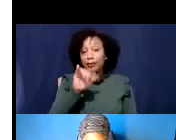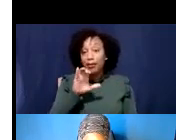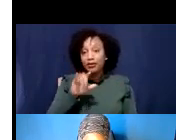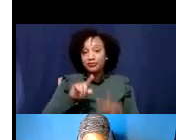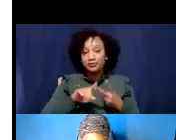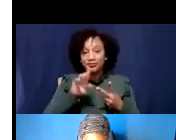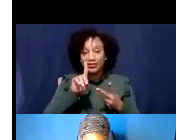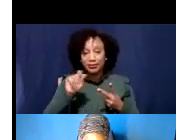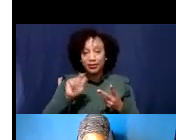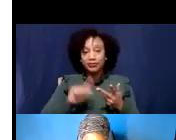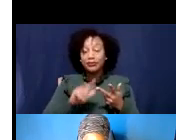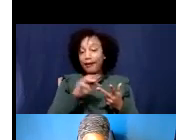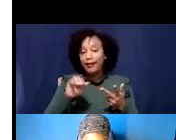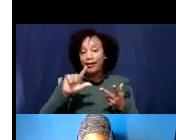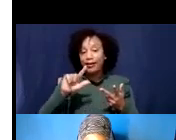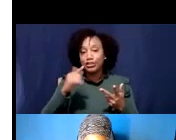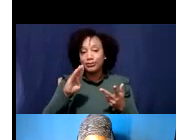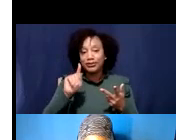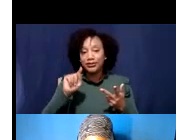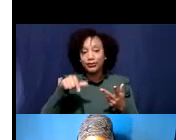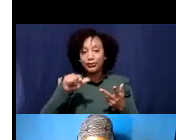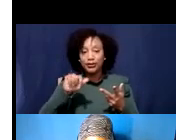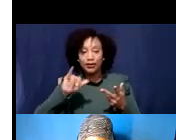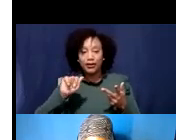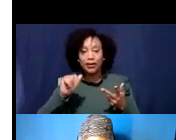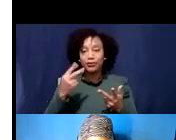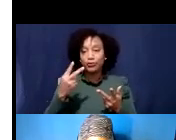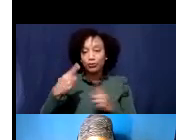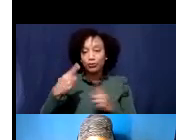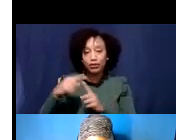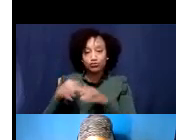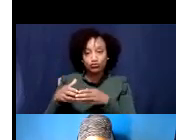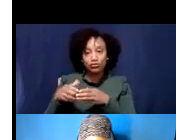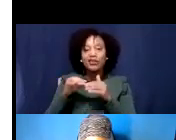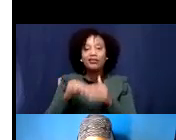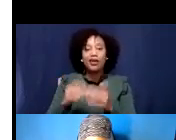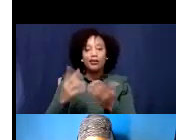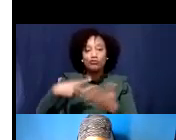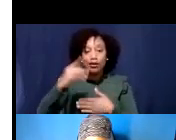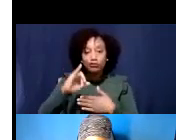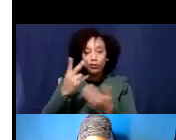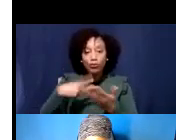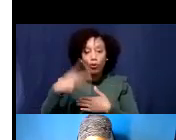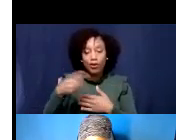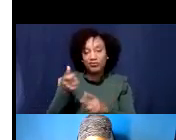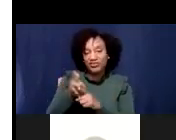and/or LGBTQIA2+-led groups for projects and programs creating access to the arts.